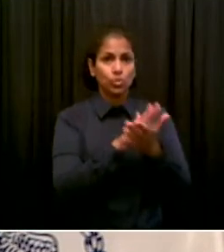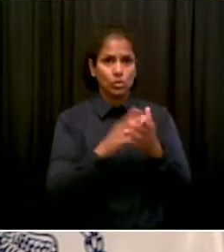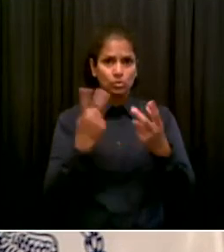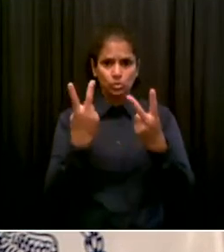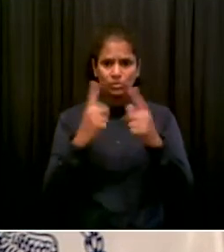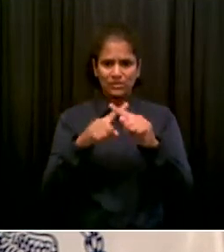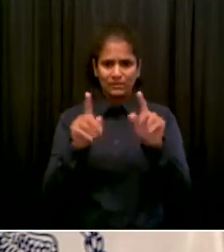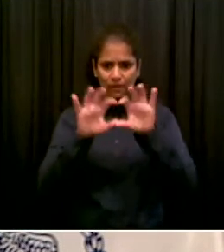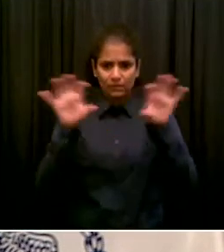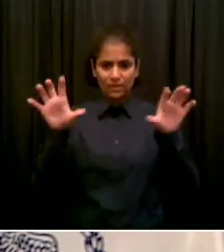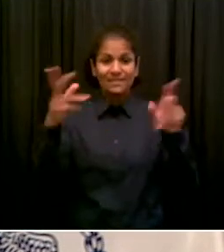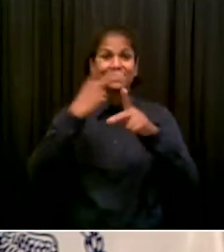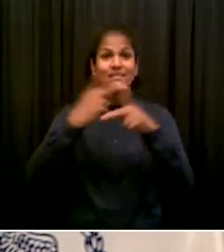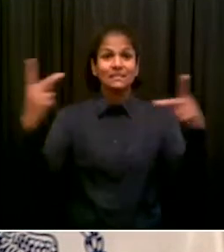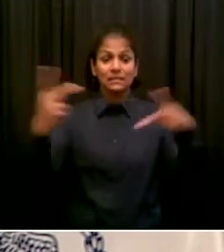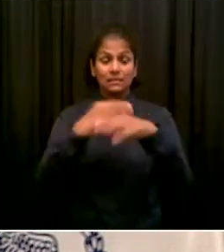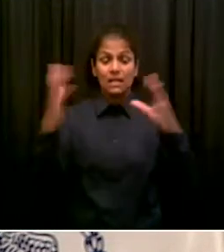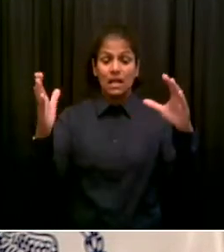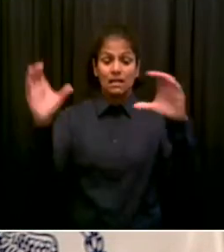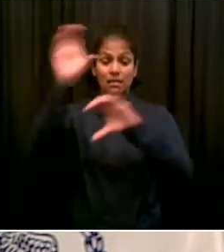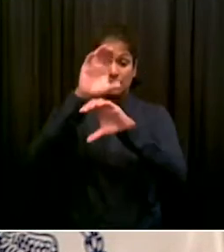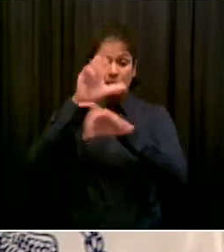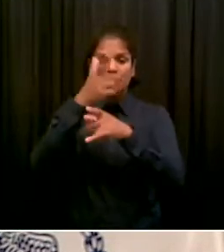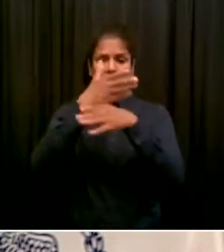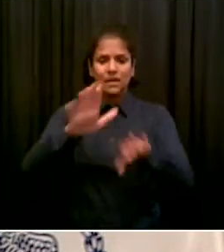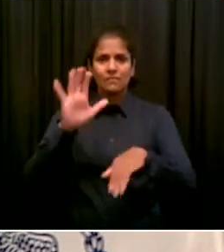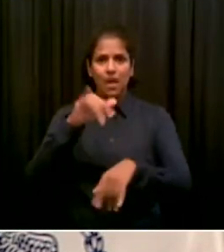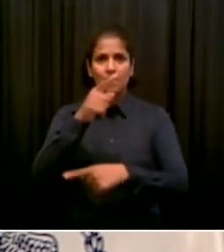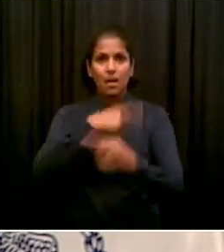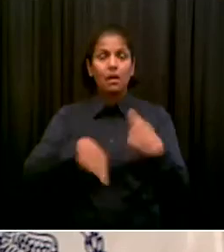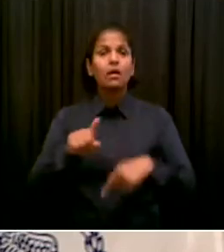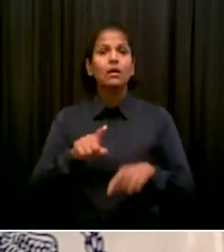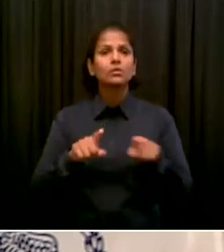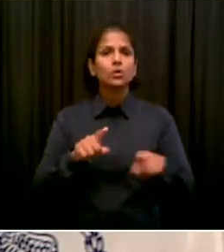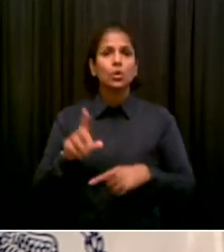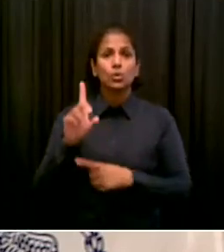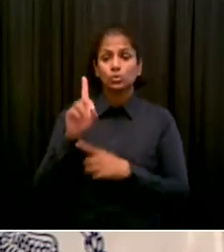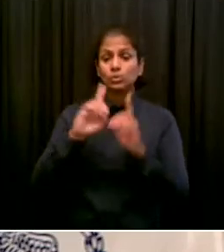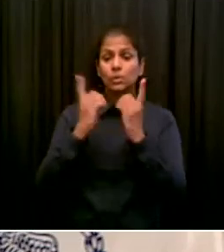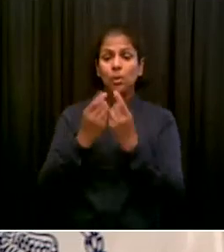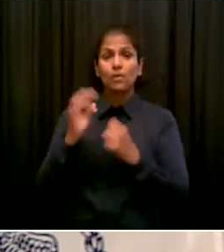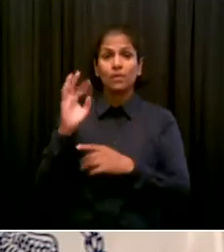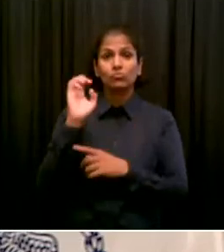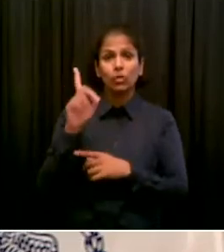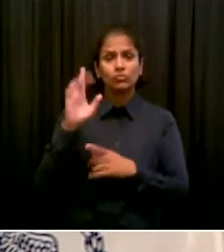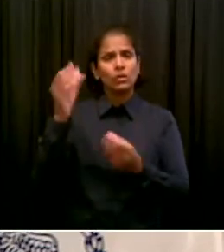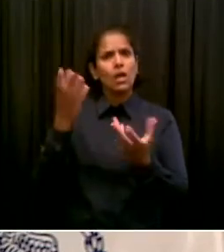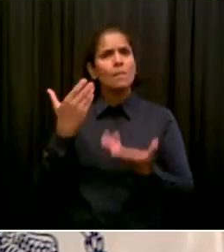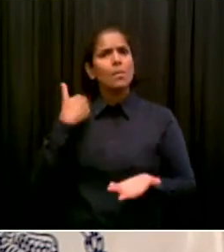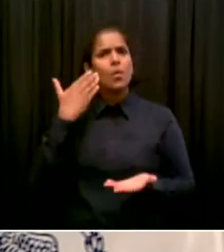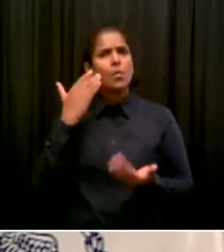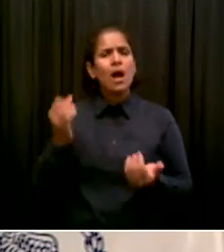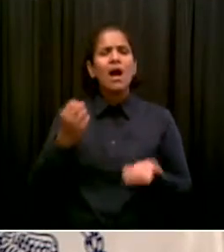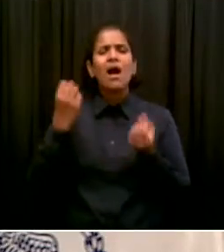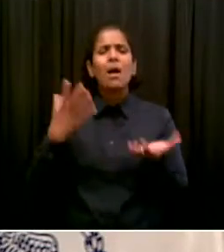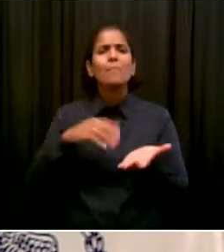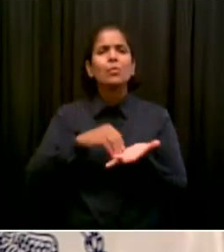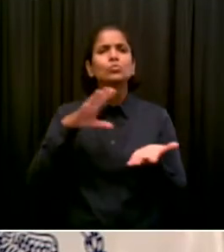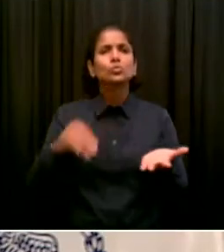YOU HAVE GIVEN US A RATE, IWHCH IS REACEDH BY HAVING A NUMERATOR AND NOMINATOR. THE ILLUMINATOR BEING THE NUMBER OF KIDS WHO SHOWED UP IN THE DENOMINATOR BEING THE NUMBER OF KIDS WHO WERE